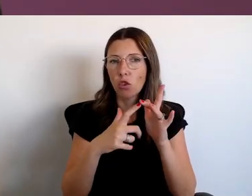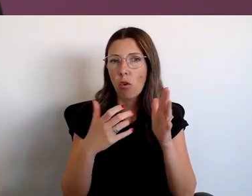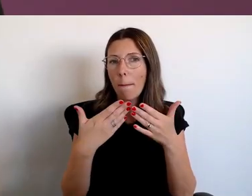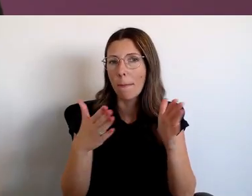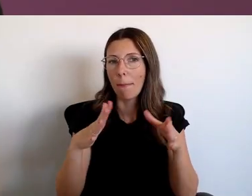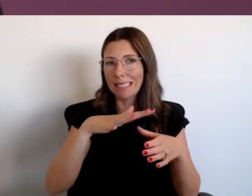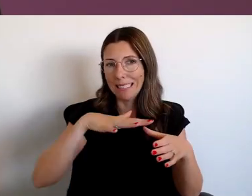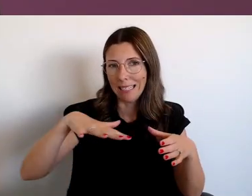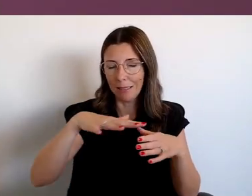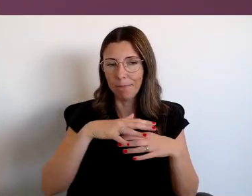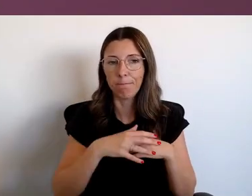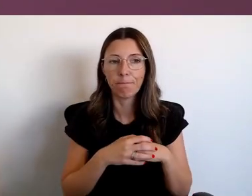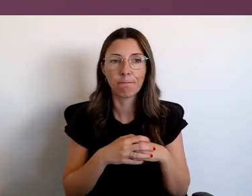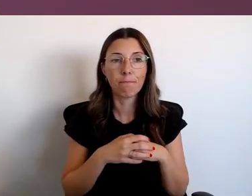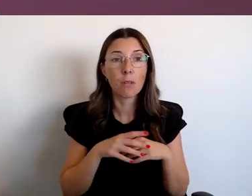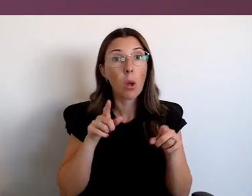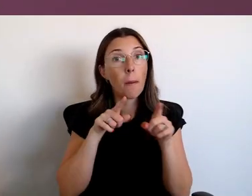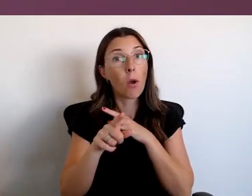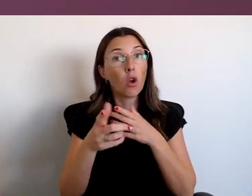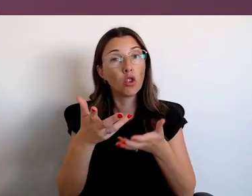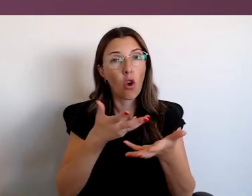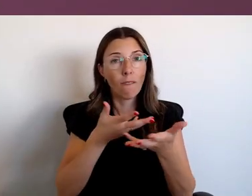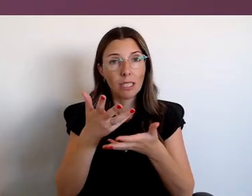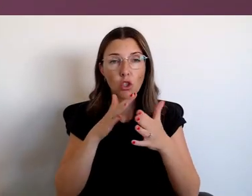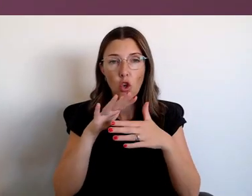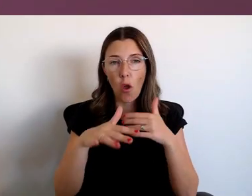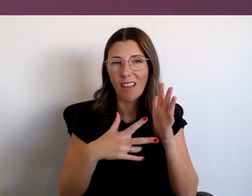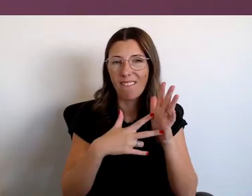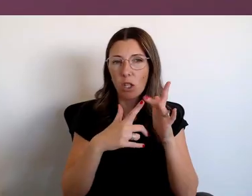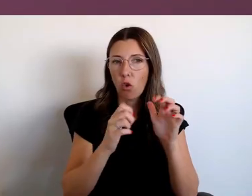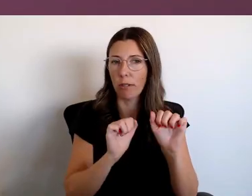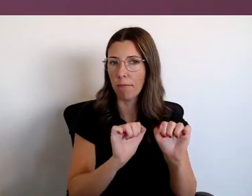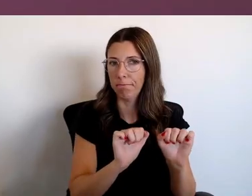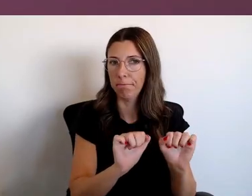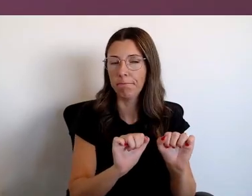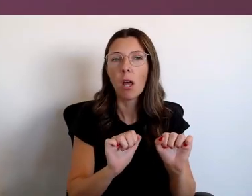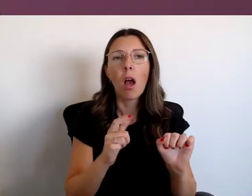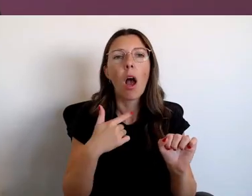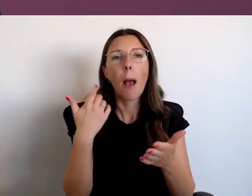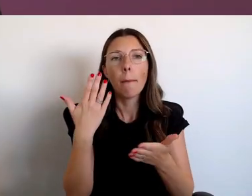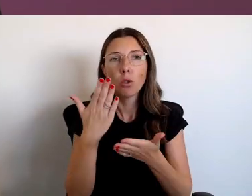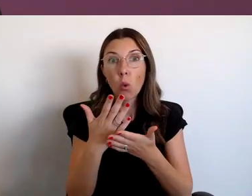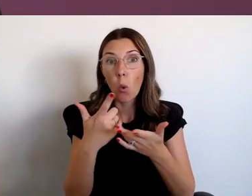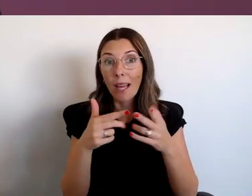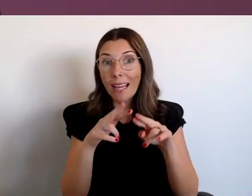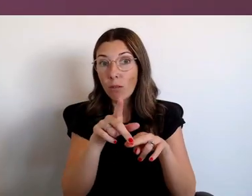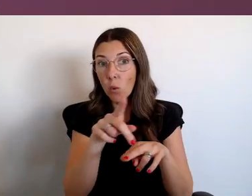While much of our conversation will be around the Victorian public sector, I'm sure those of you joining us from